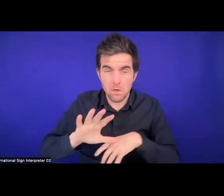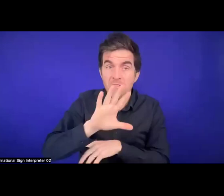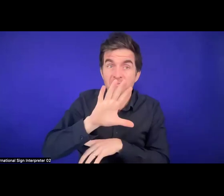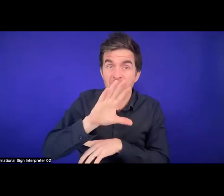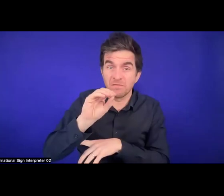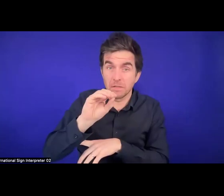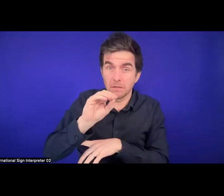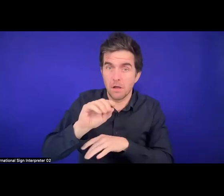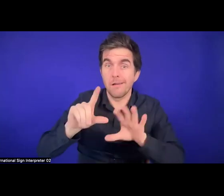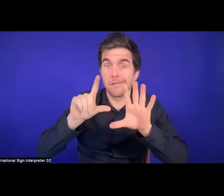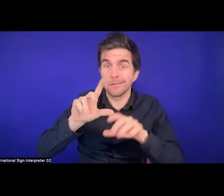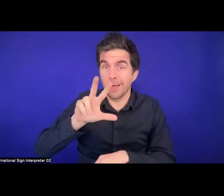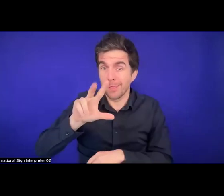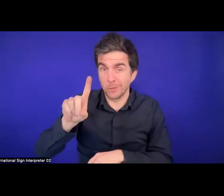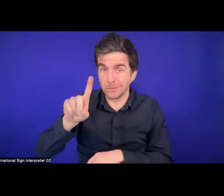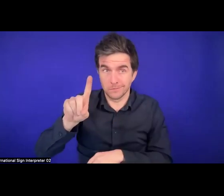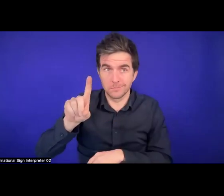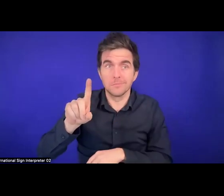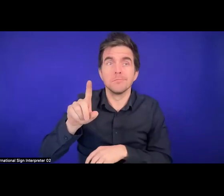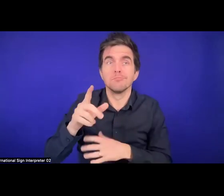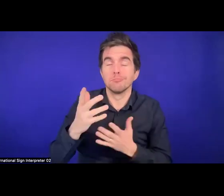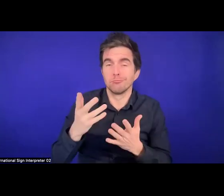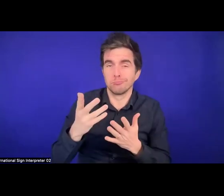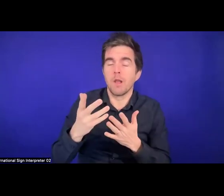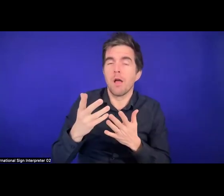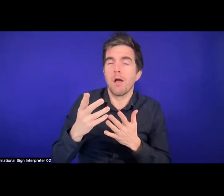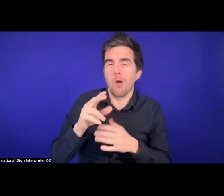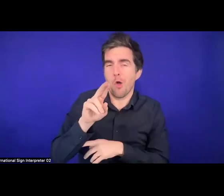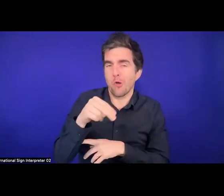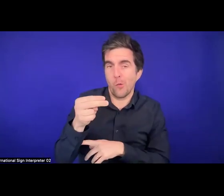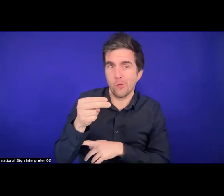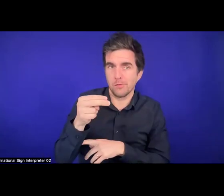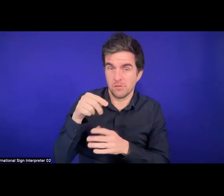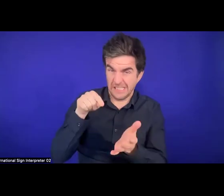a family allowance. In addition to the annual salary PREPARED also provides further